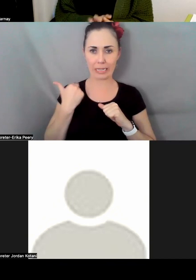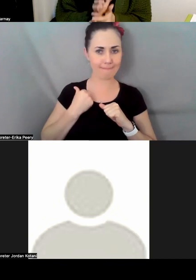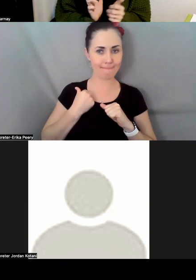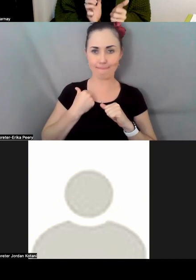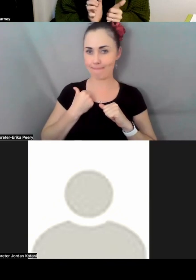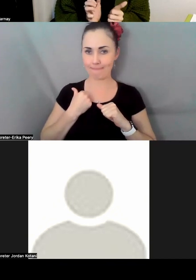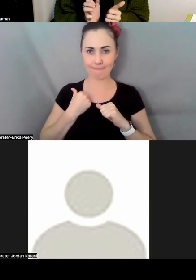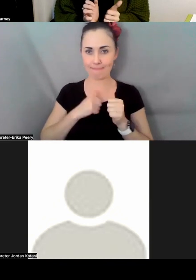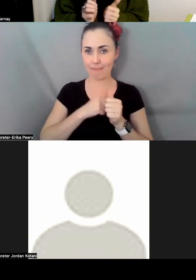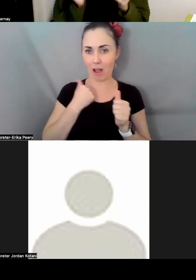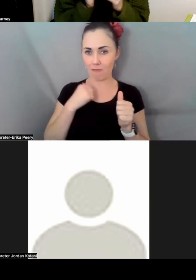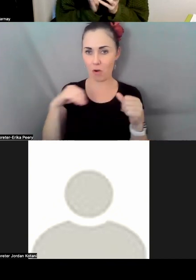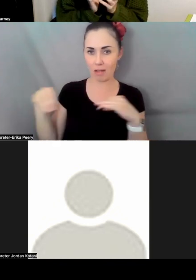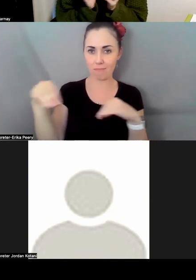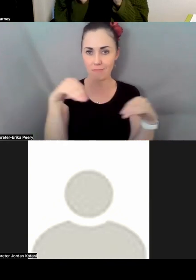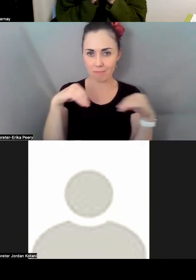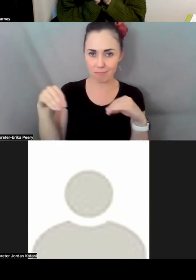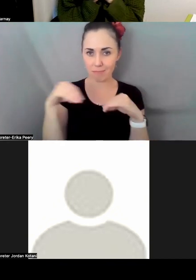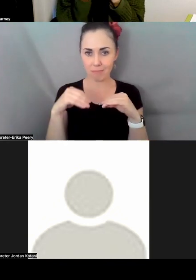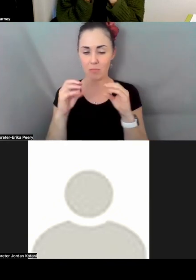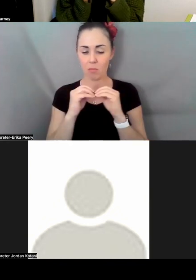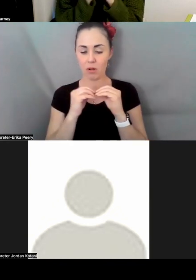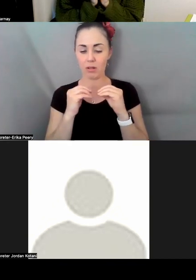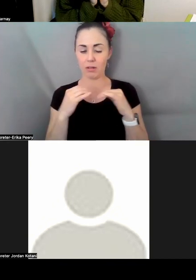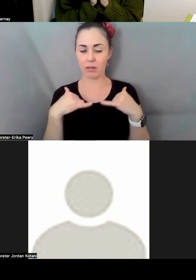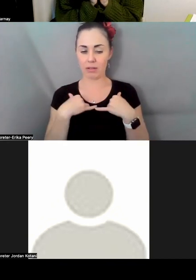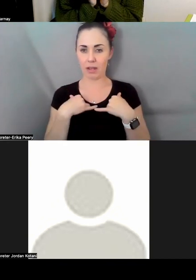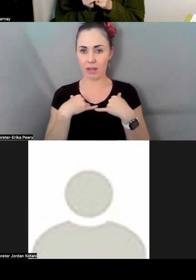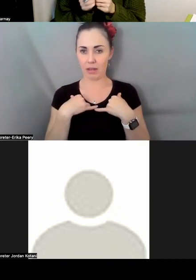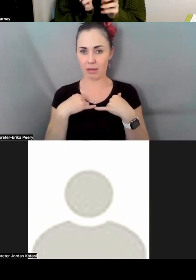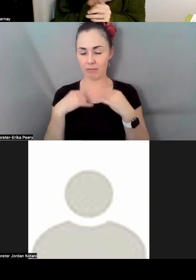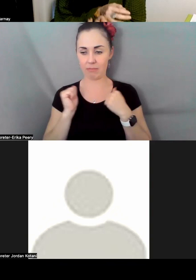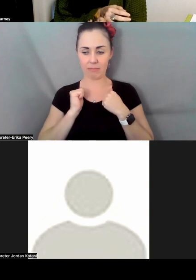avoid movements, keep kind of to themselves and quiet in a smaller space. Might be fearful of